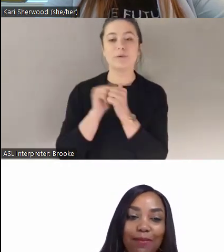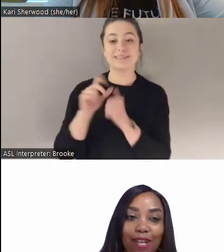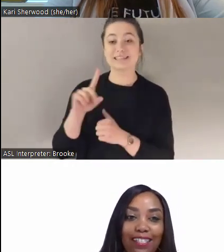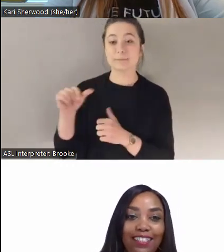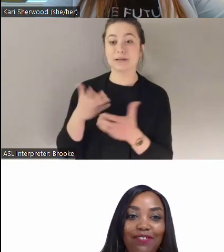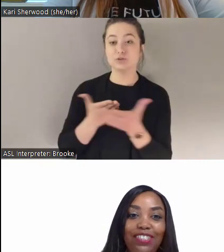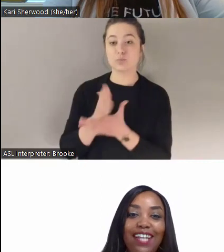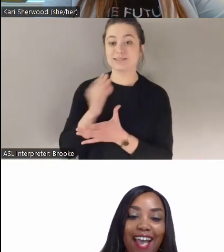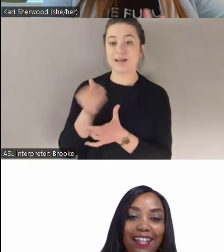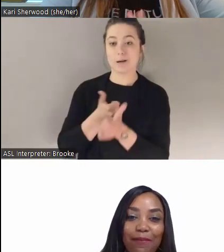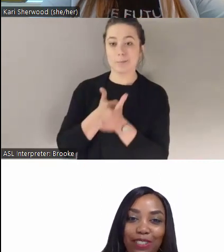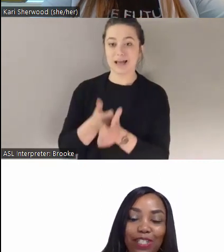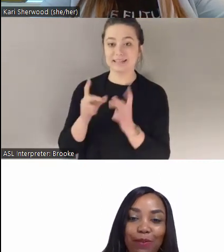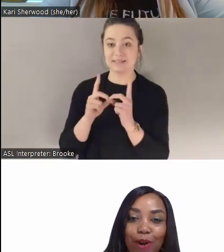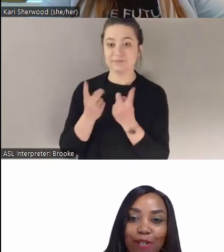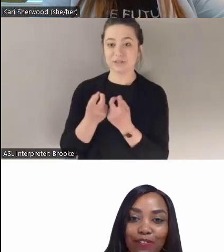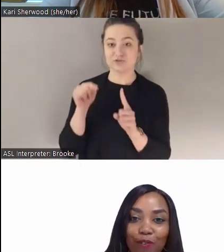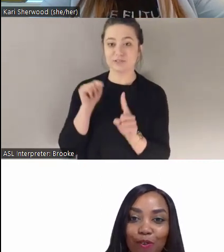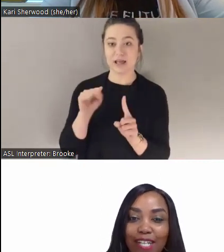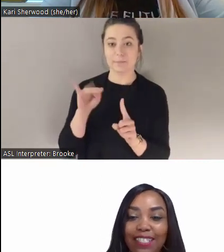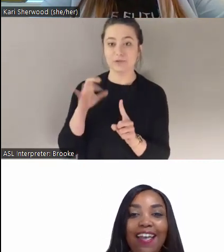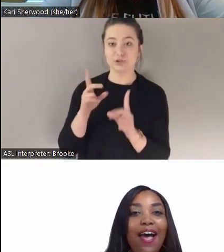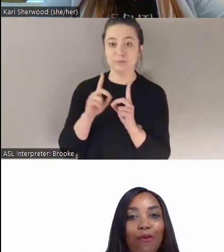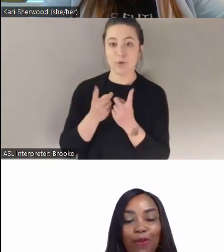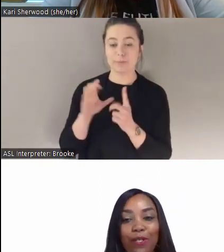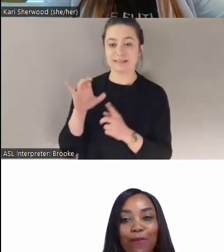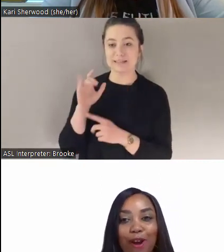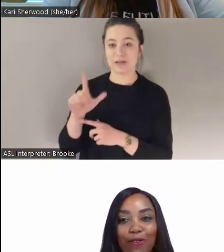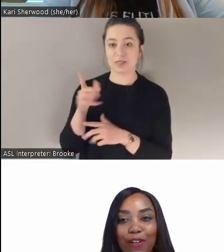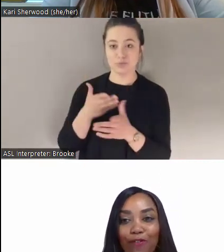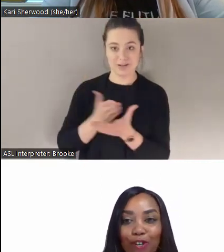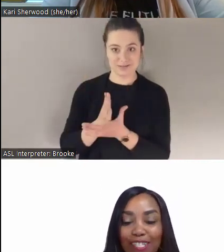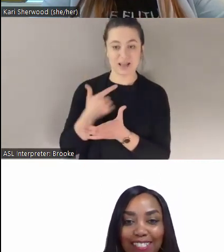and Compliance Division at the Michigan Department of Civil Rights. I will be your moderator for this